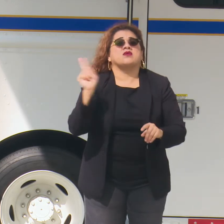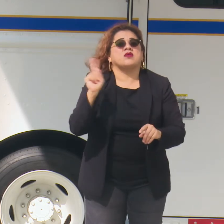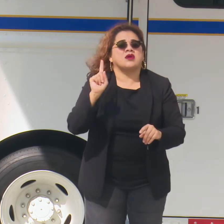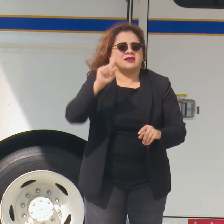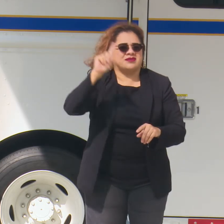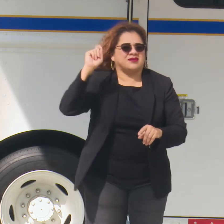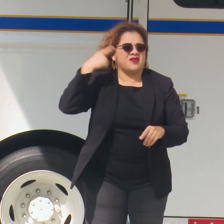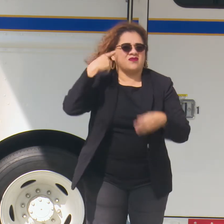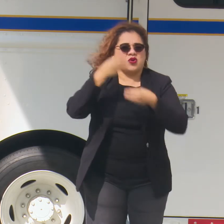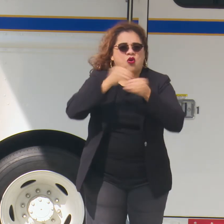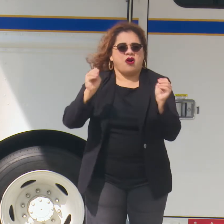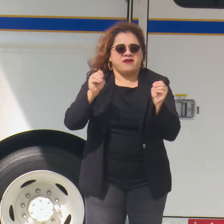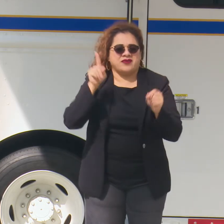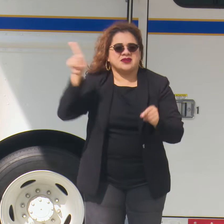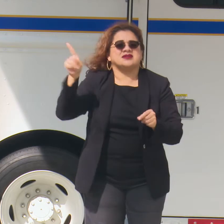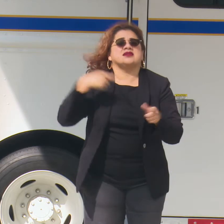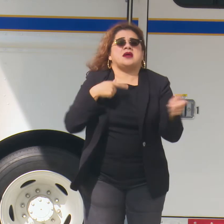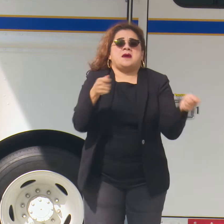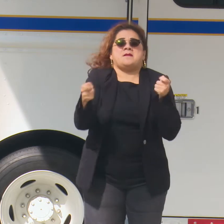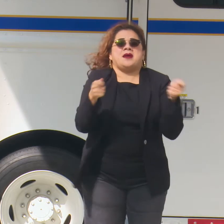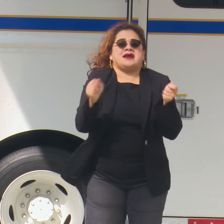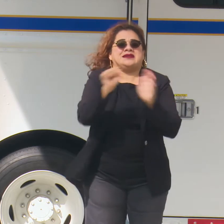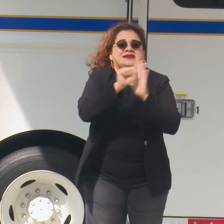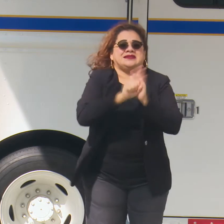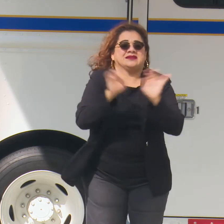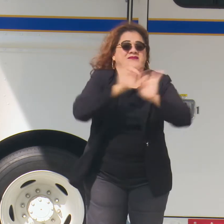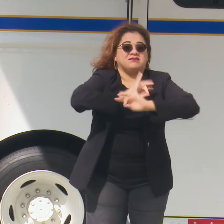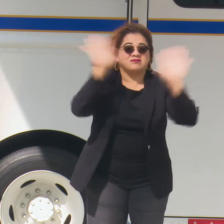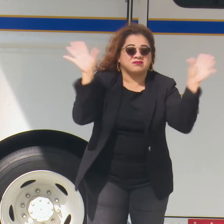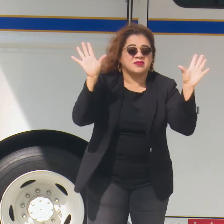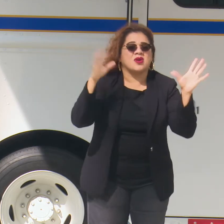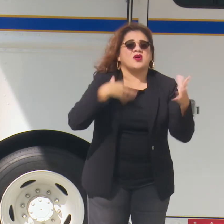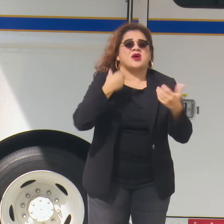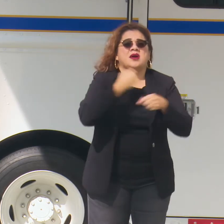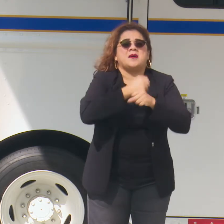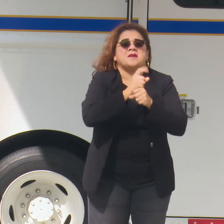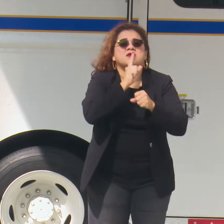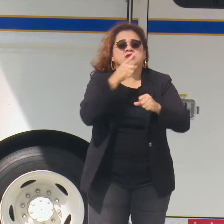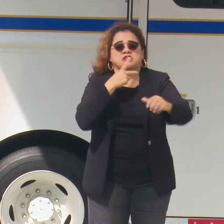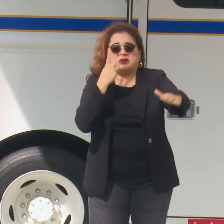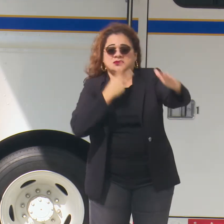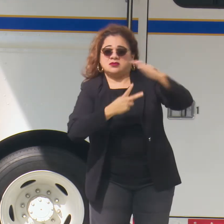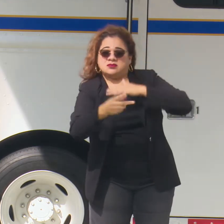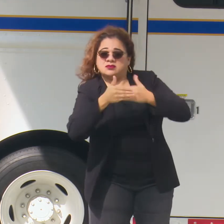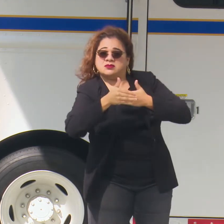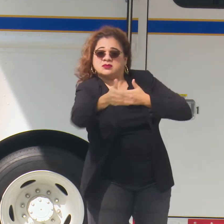getting the management of the state crisis in check and ensuring that we're looking ahead, especially as we're going to have the